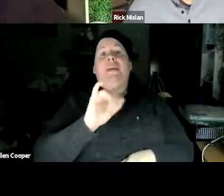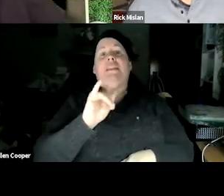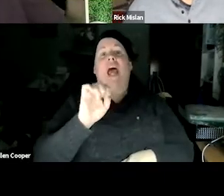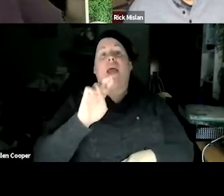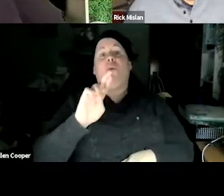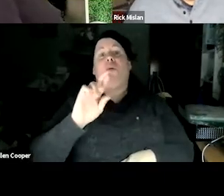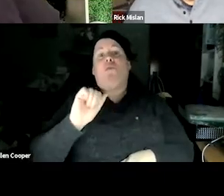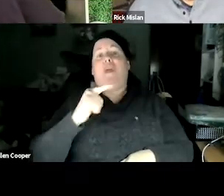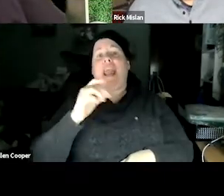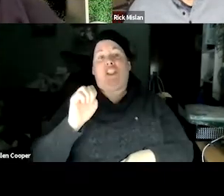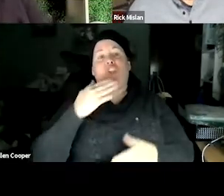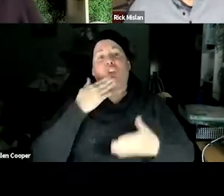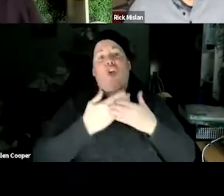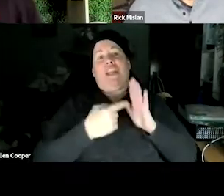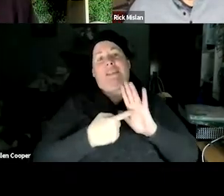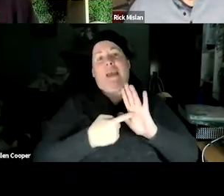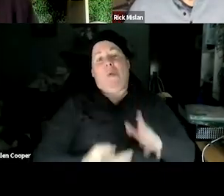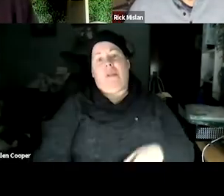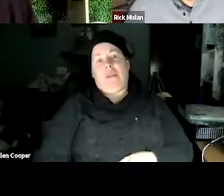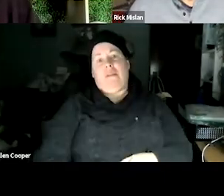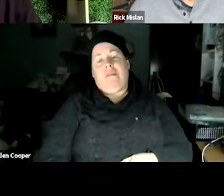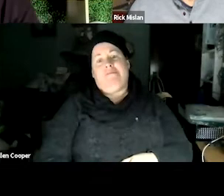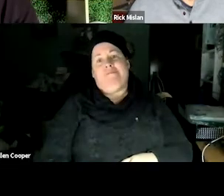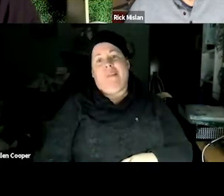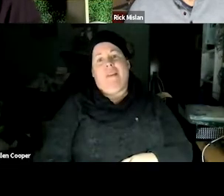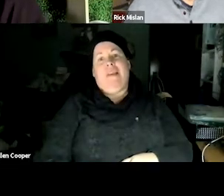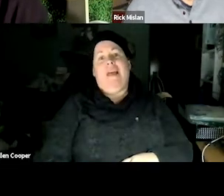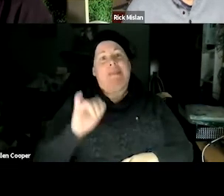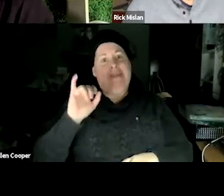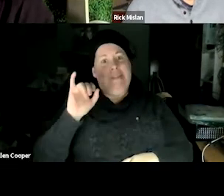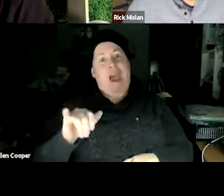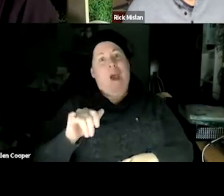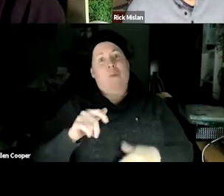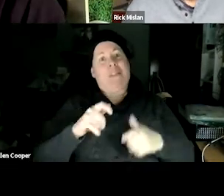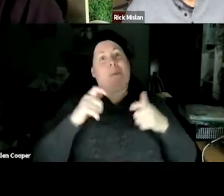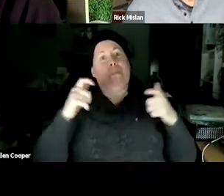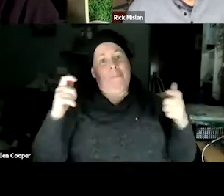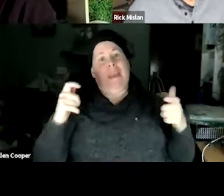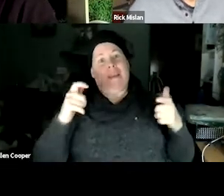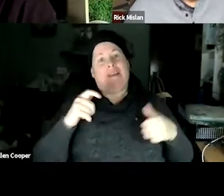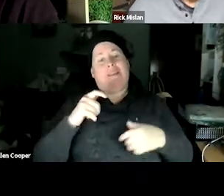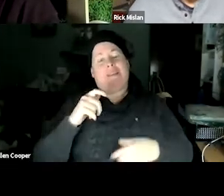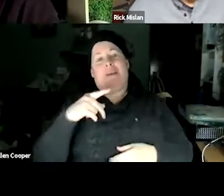Rick Mislan: Right project. Yep. CalebBarlow: Yeah, I mean that was that was definitely a big Caleb pet project. We built a